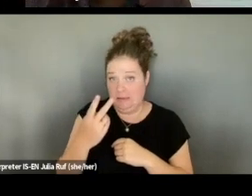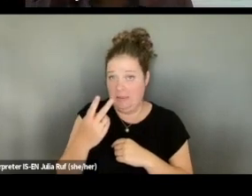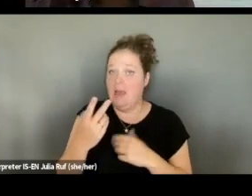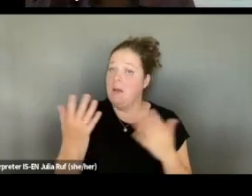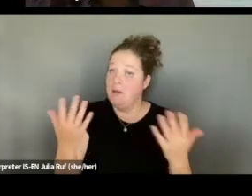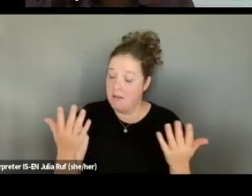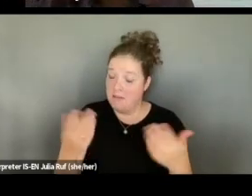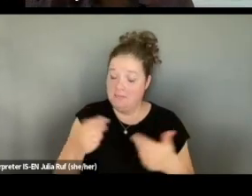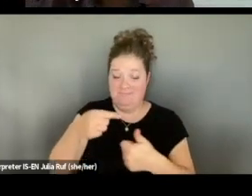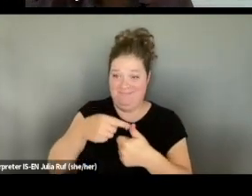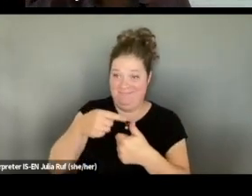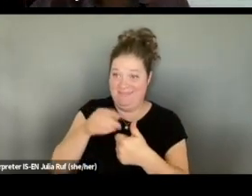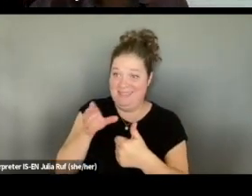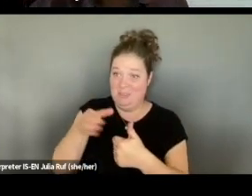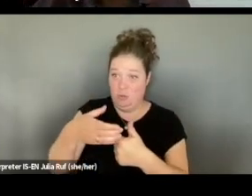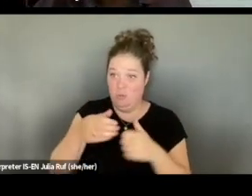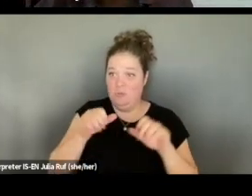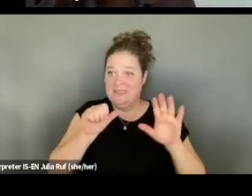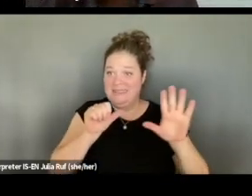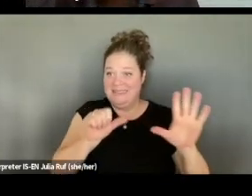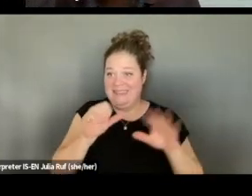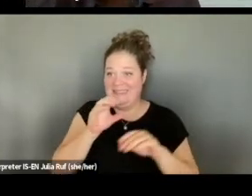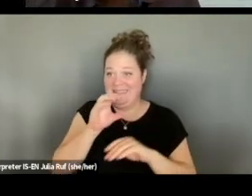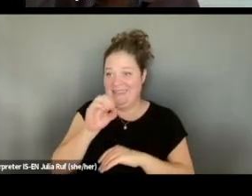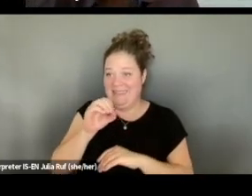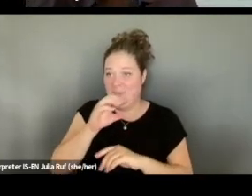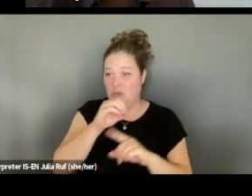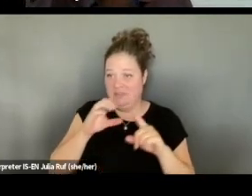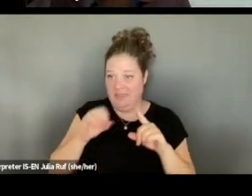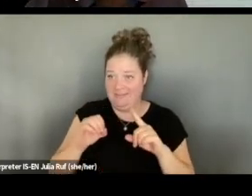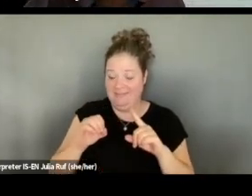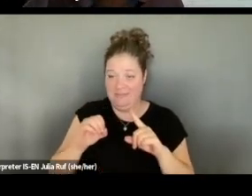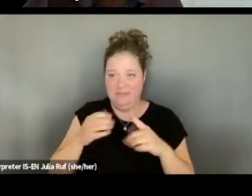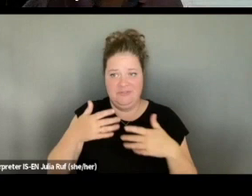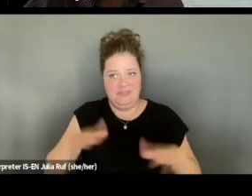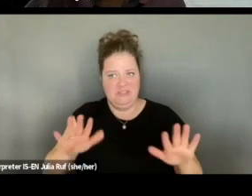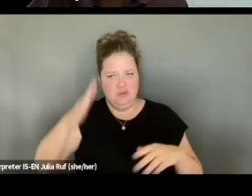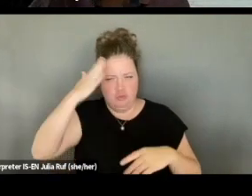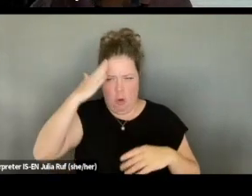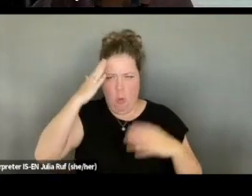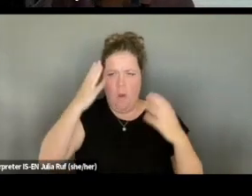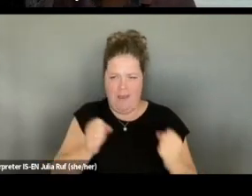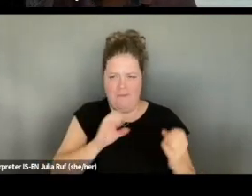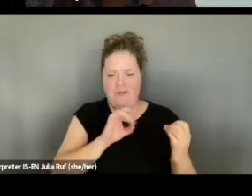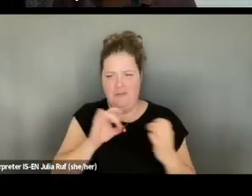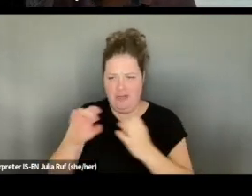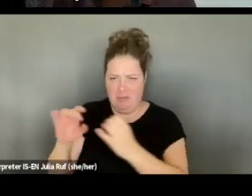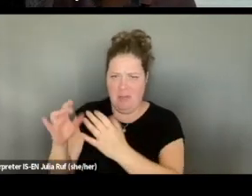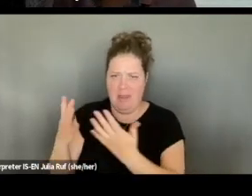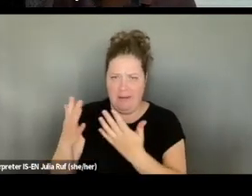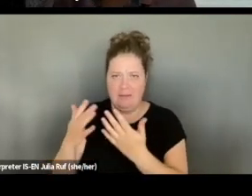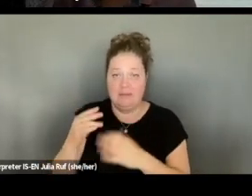result says that among those who have heard about the feedback mechanism,